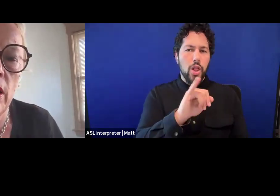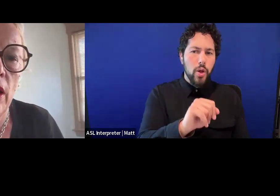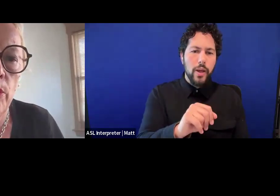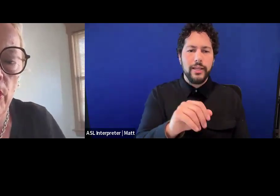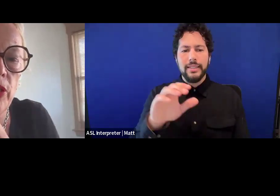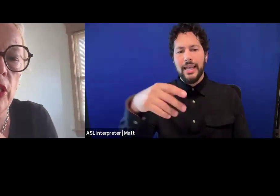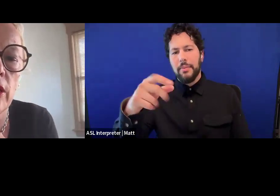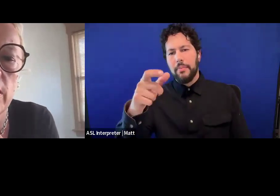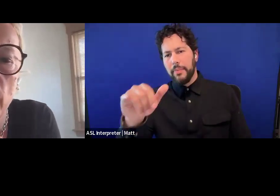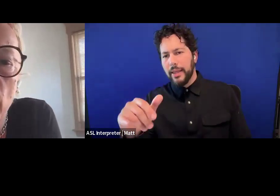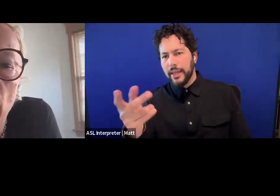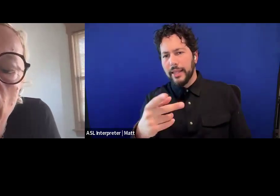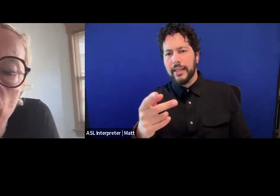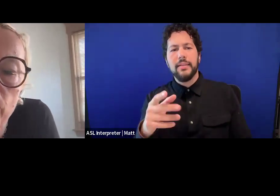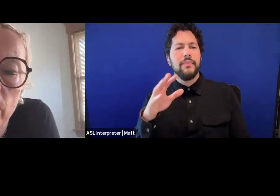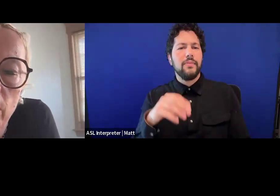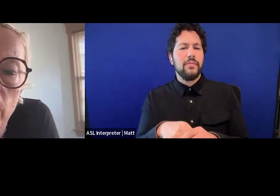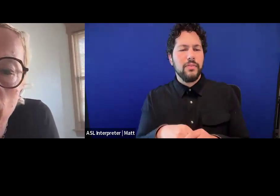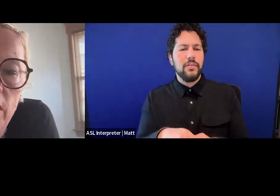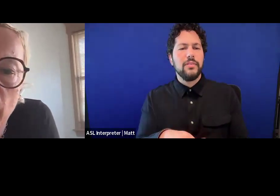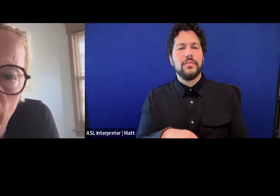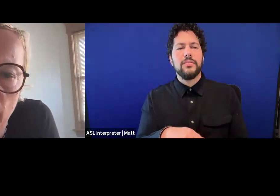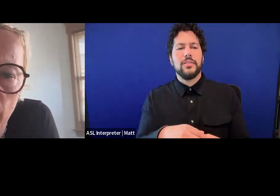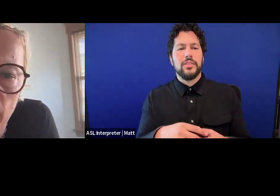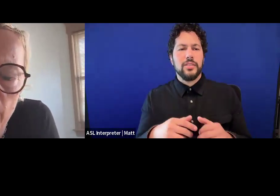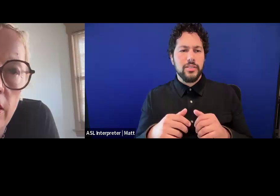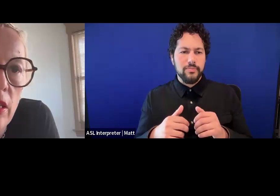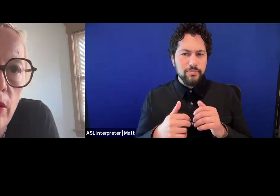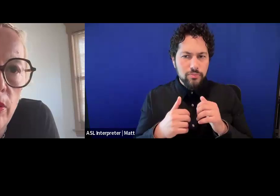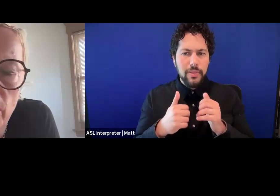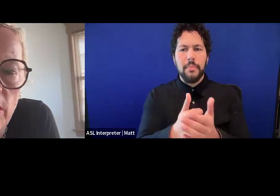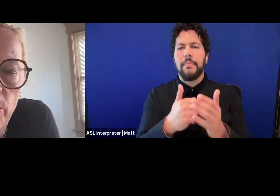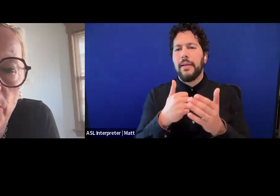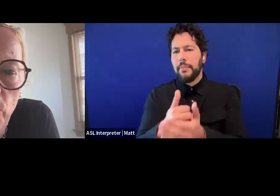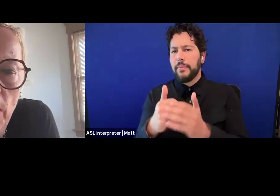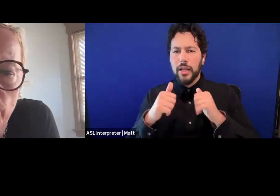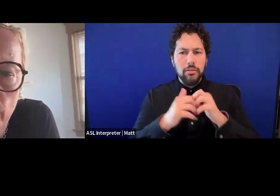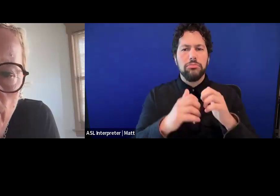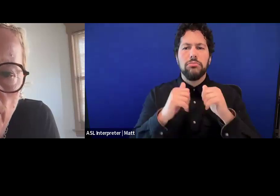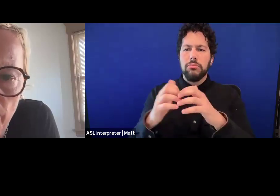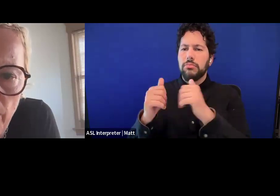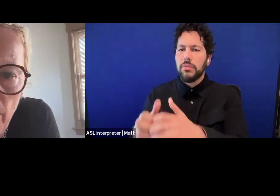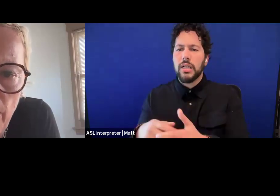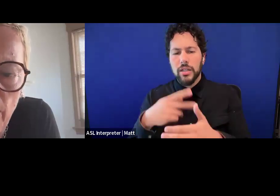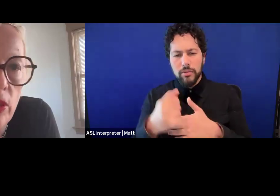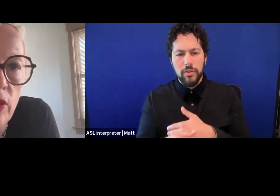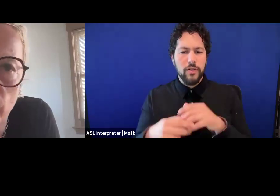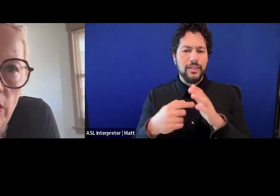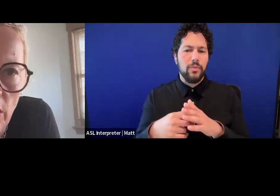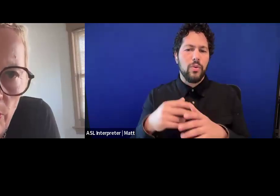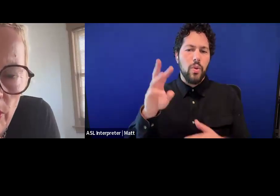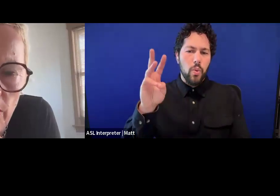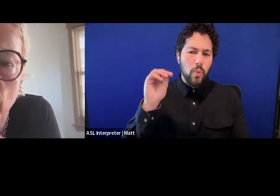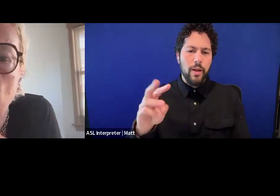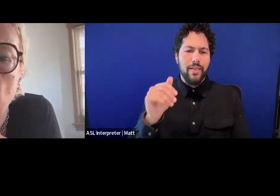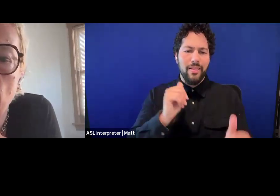projects over decades. So, for example, the WOW theater Cafe, which is still going,